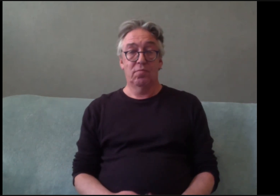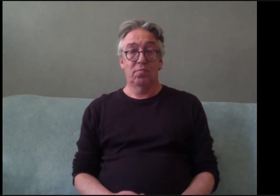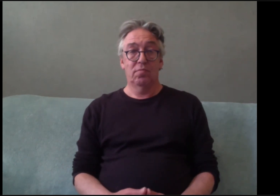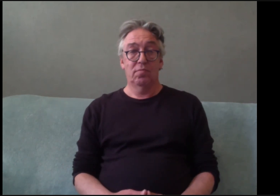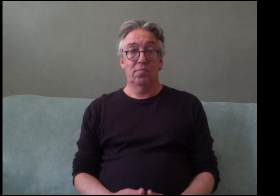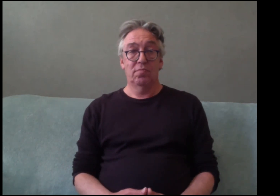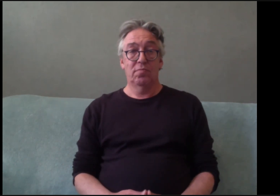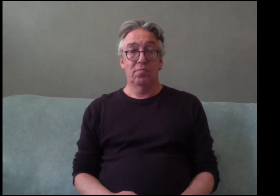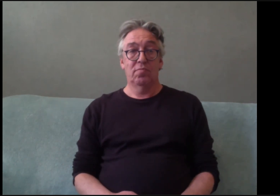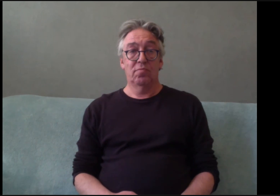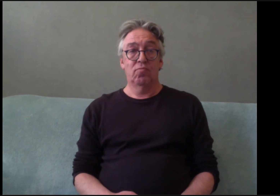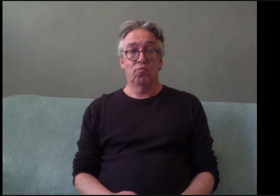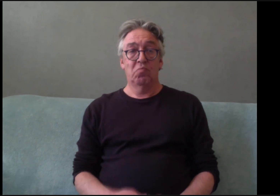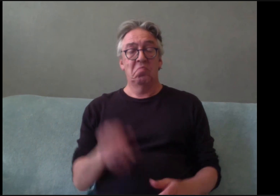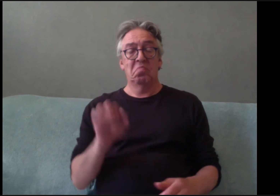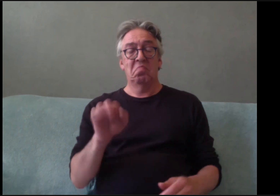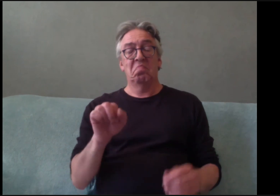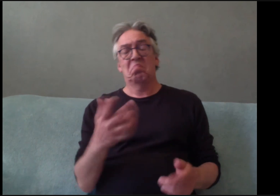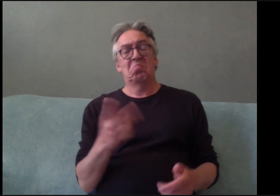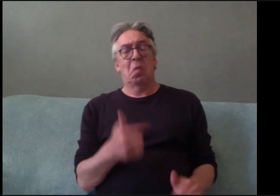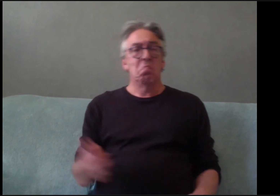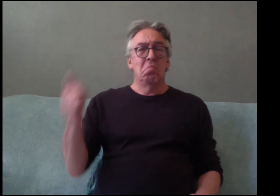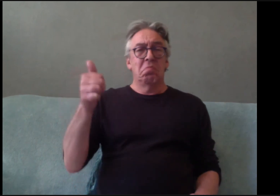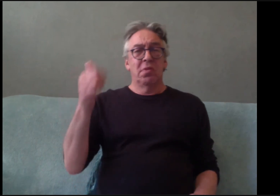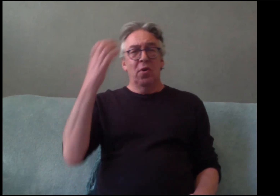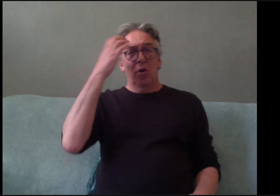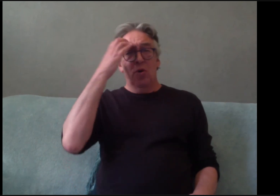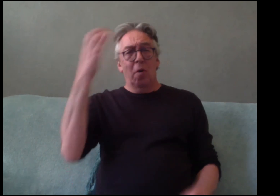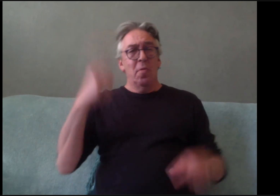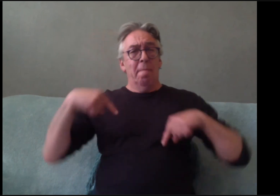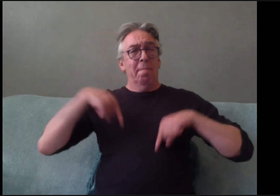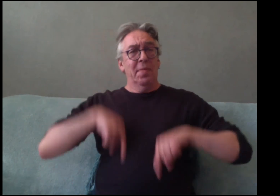...When the Minister is speaking for instance or the president,